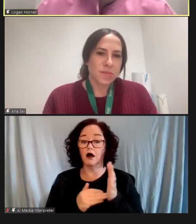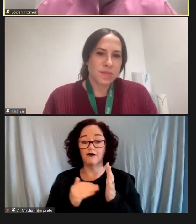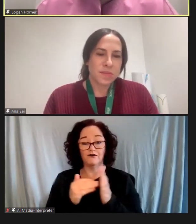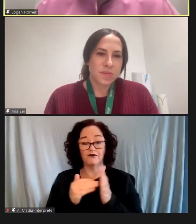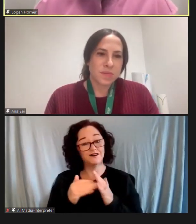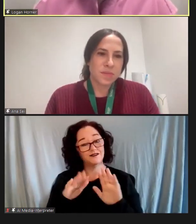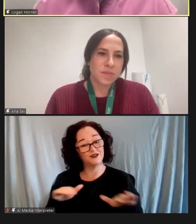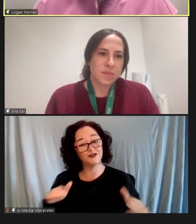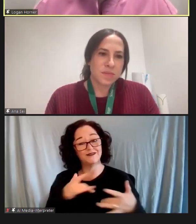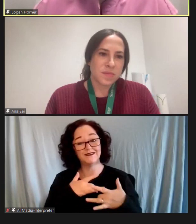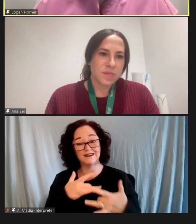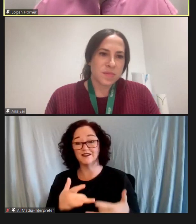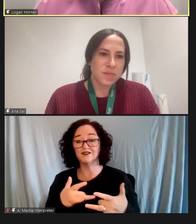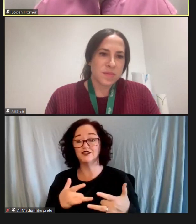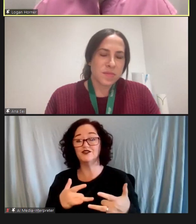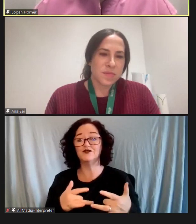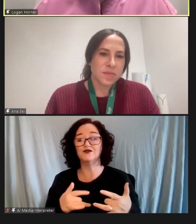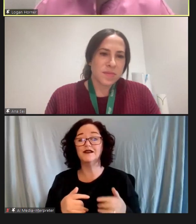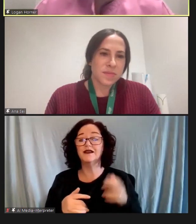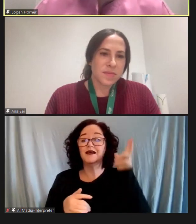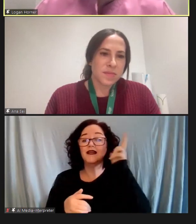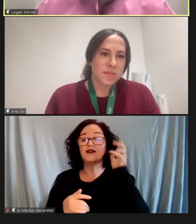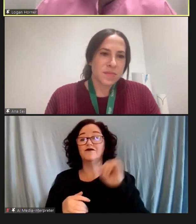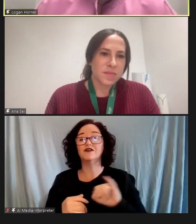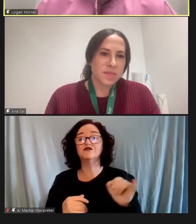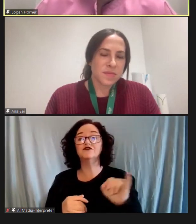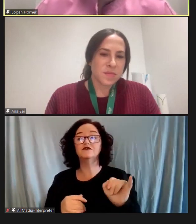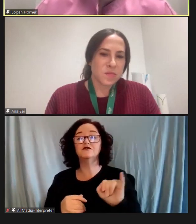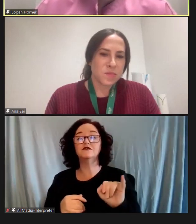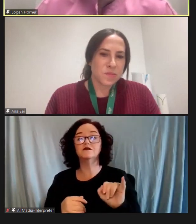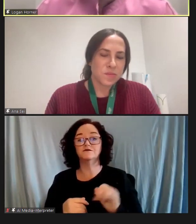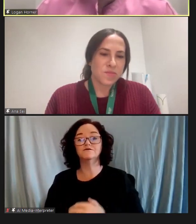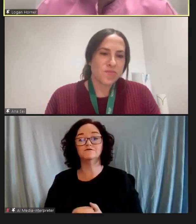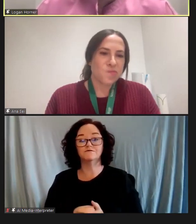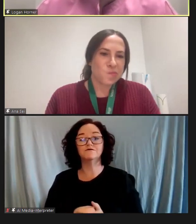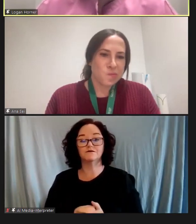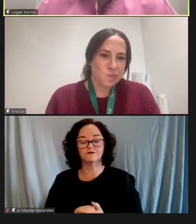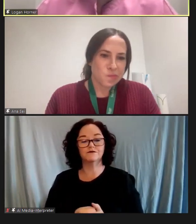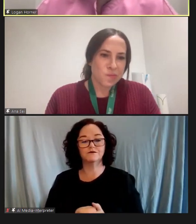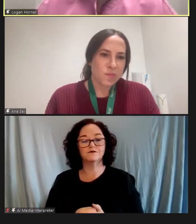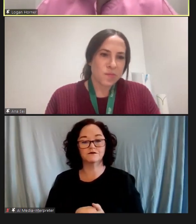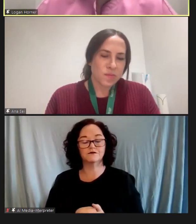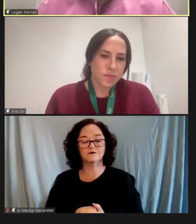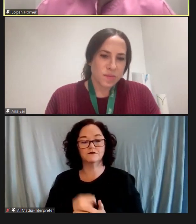could get a ear infection that lasts for